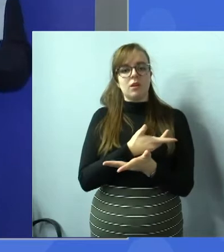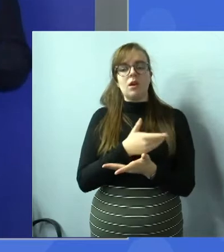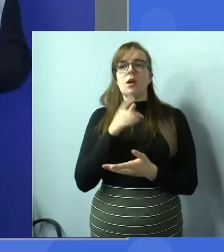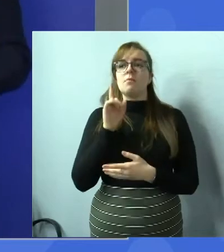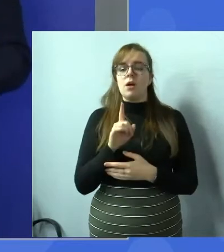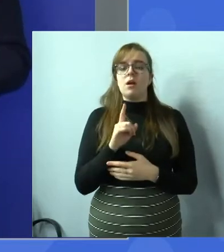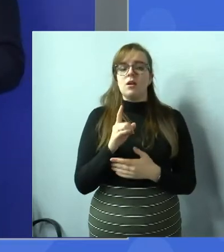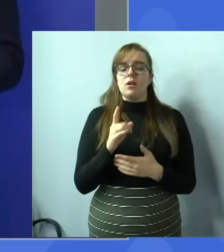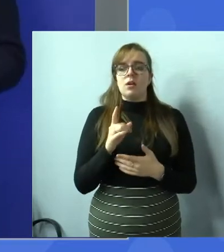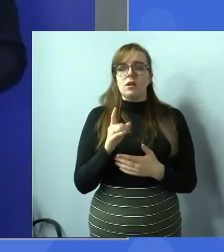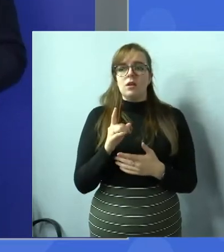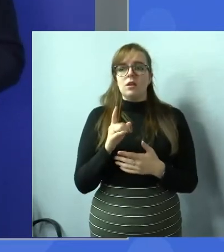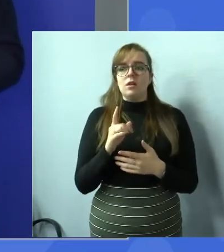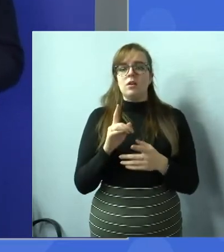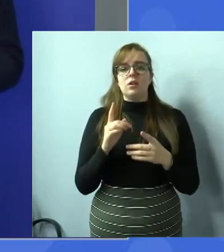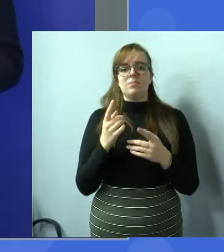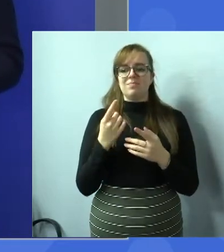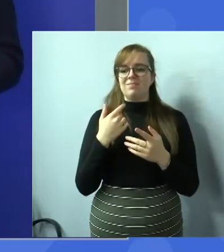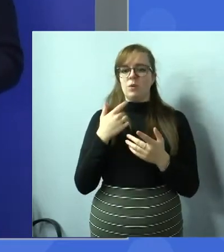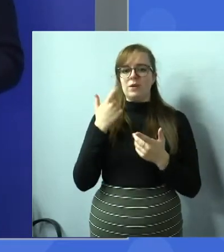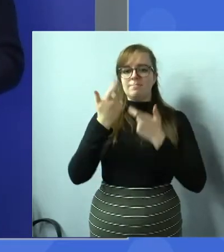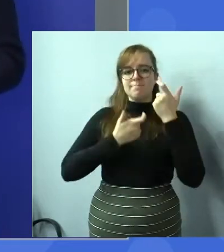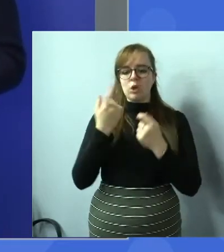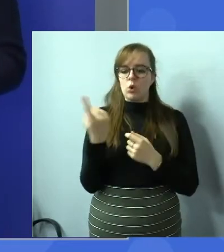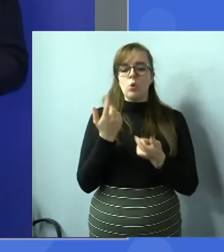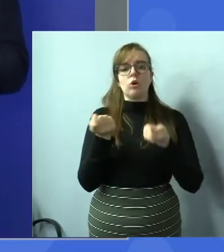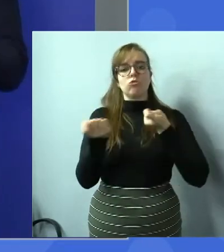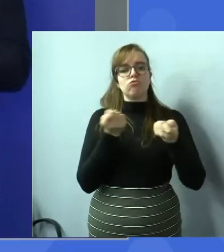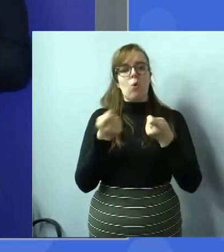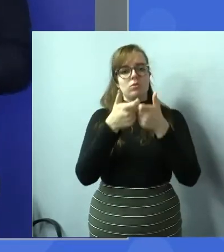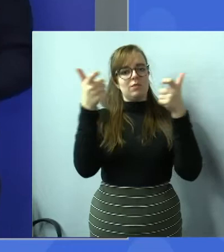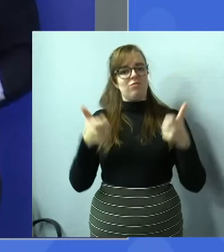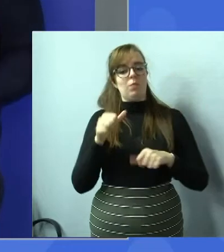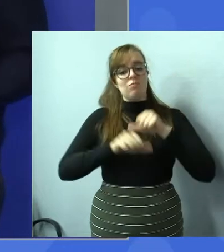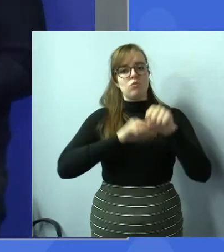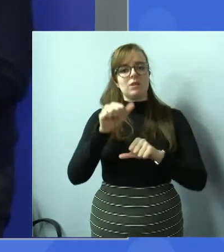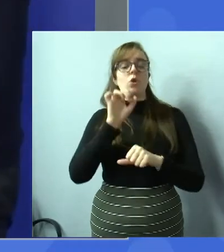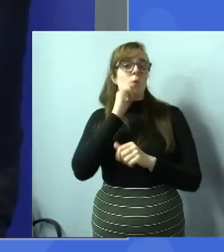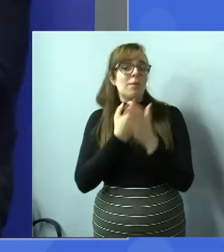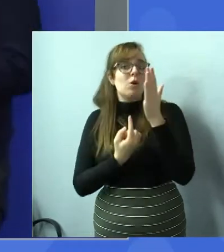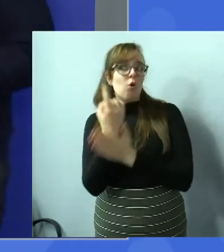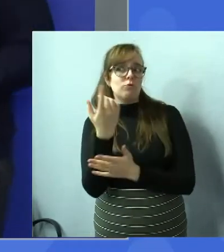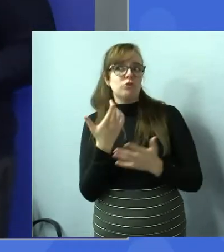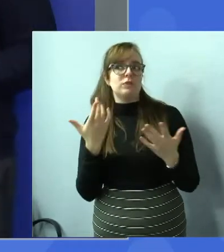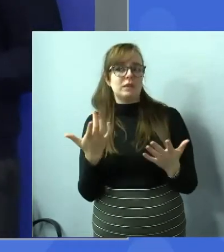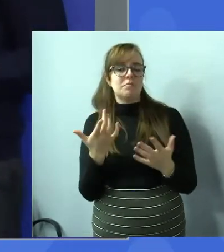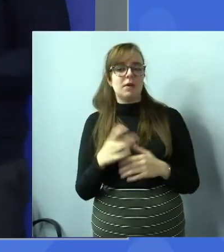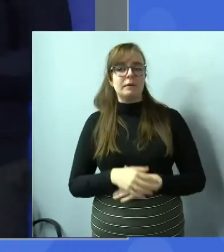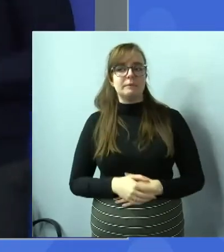coin to stations who really controls that framework process so the Robie opportunity and personal balance game